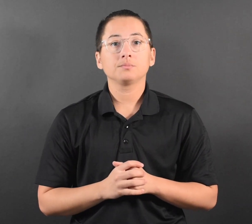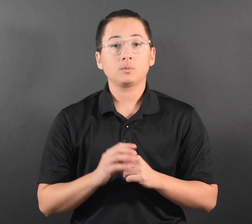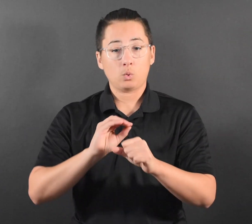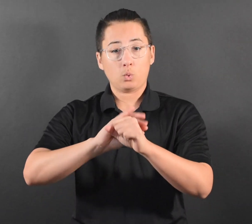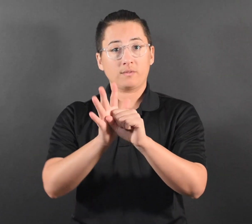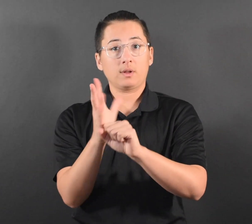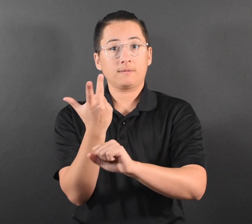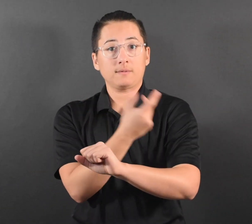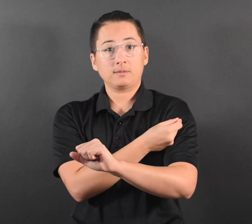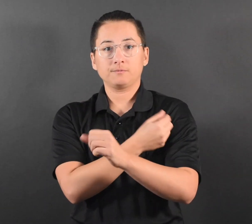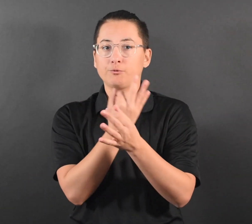VACCINE FACTS